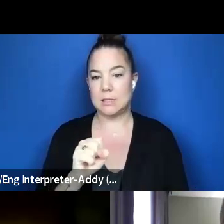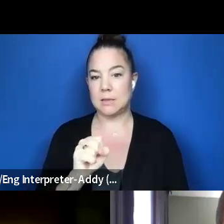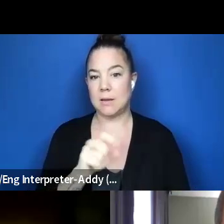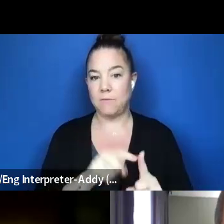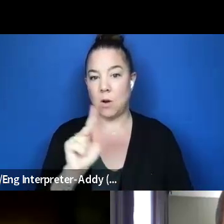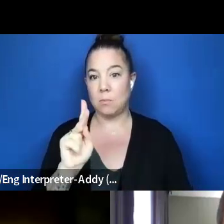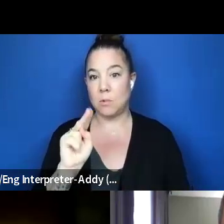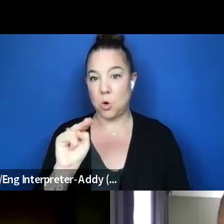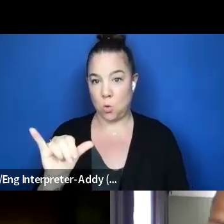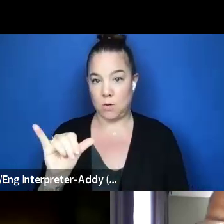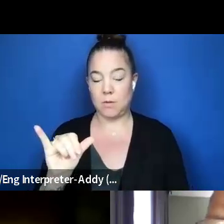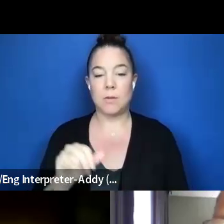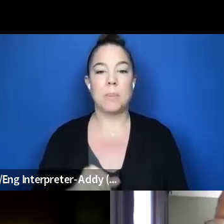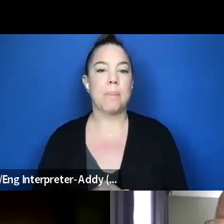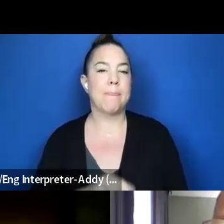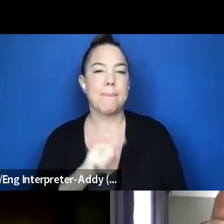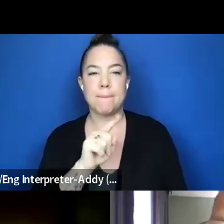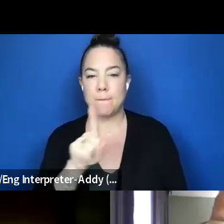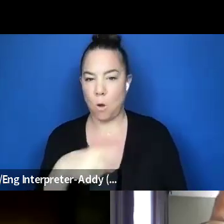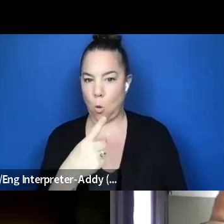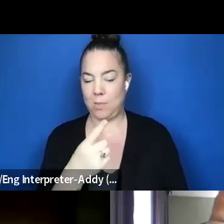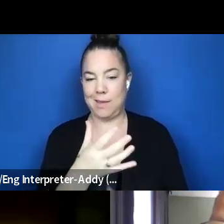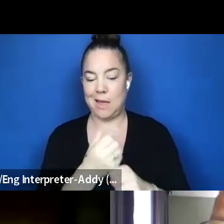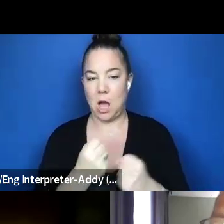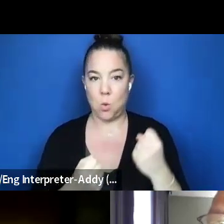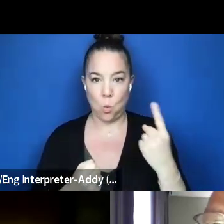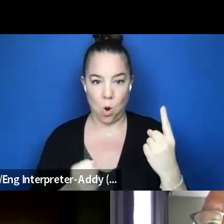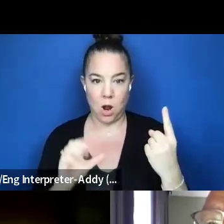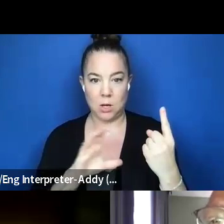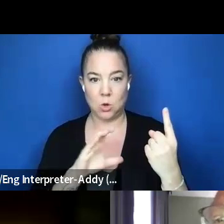Adeleigh Belyeu: and he only was able to get one co-sponsor.